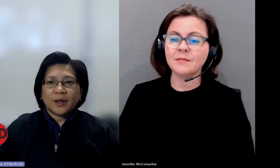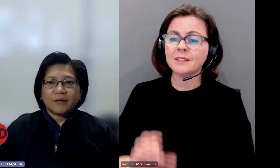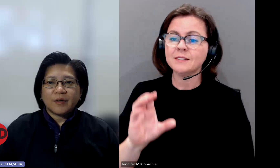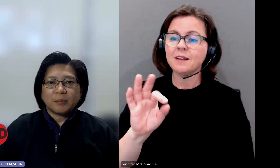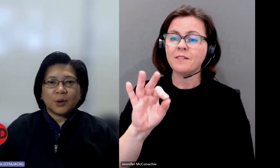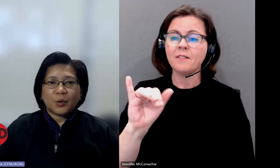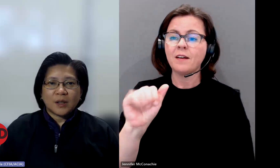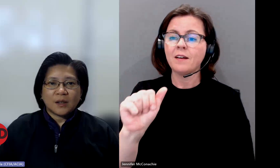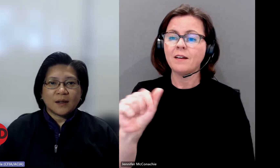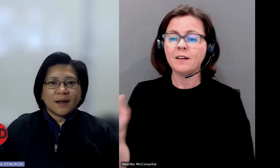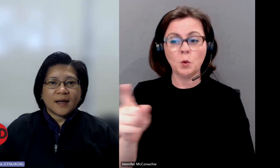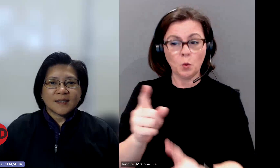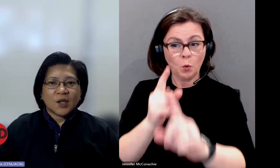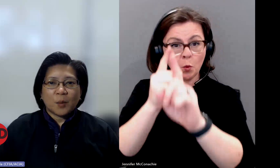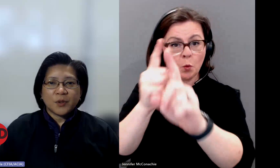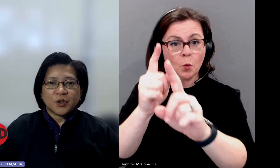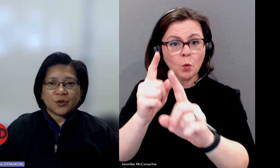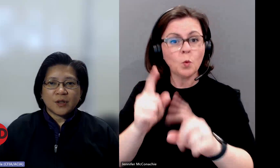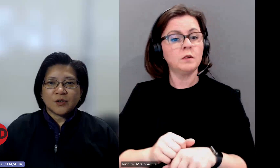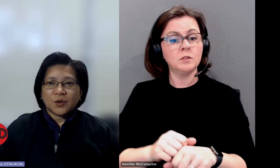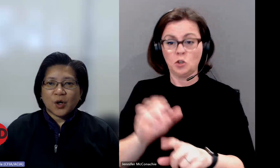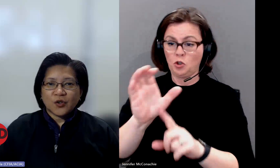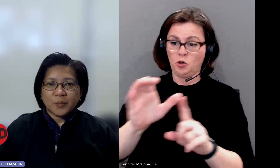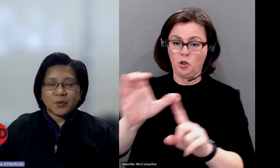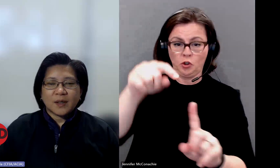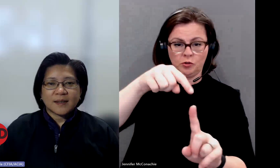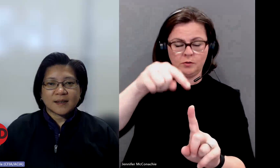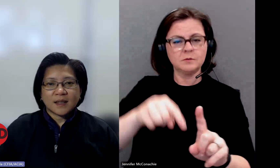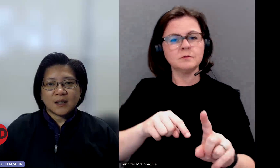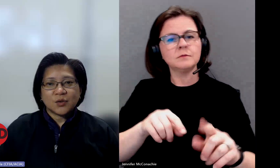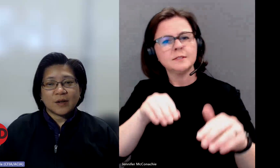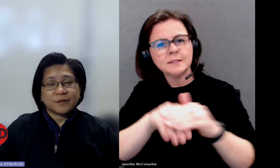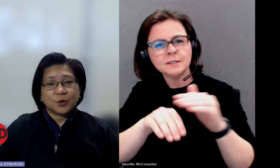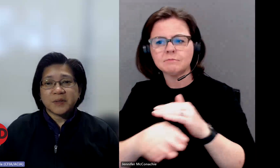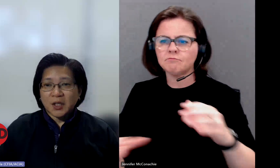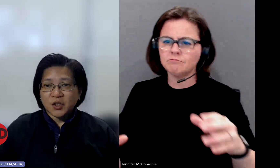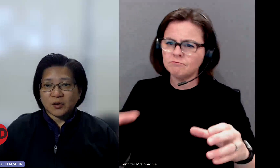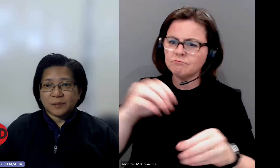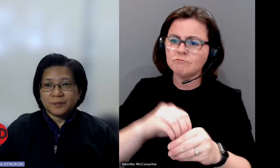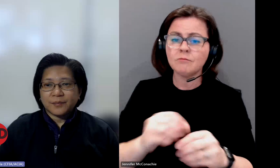has the opportunity to contribute and succeed to their full potential.